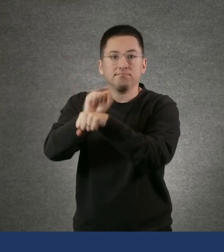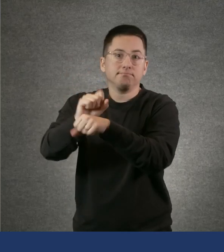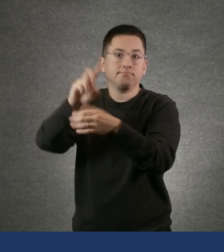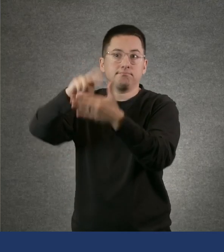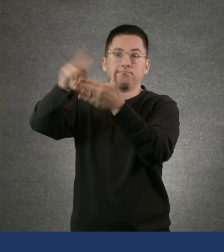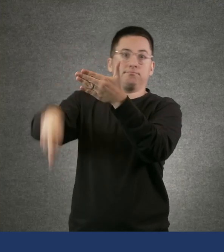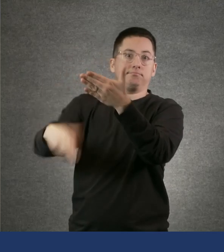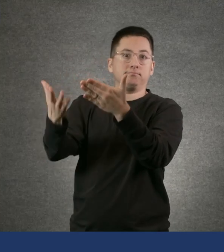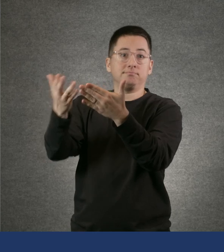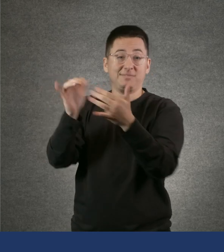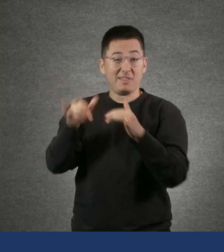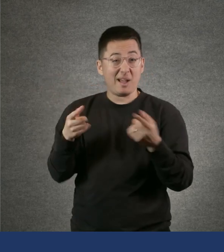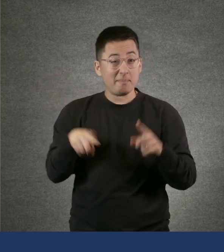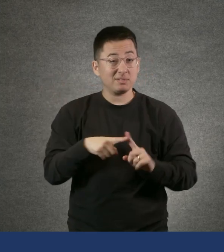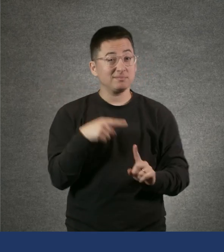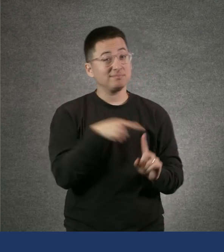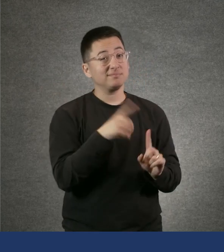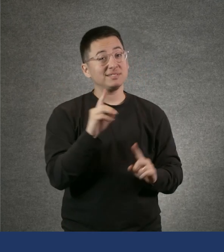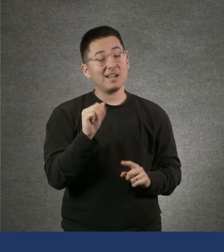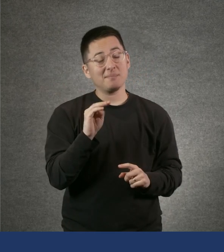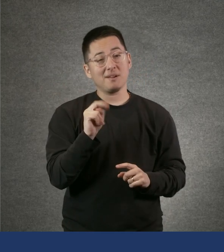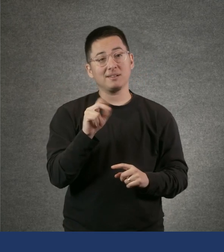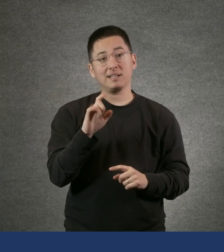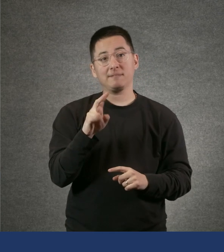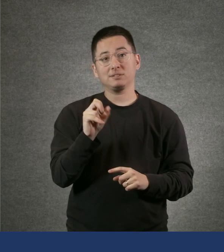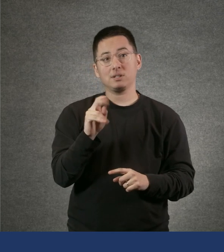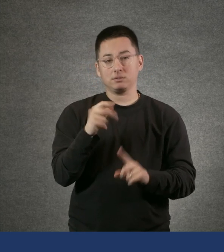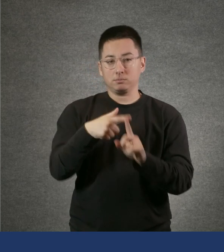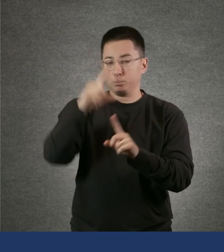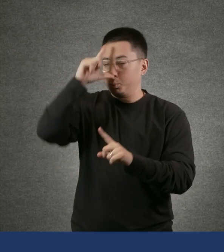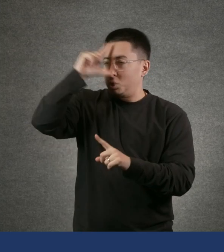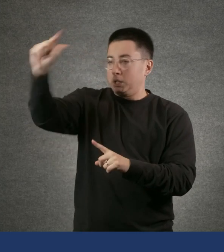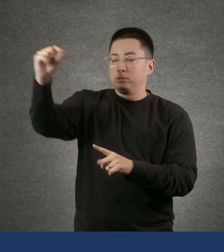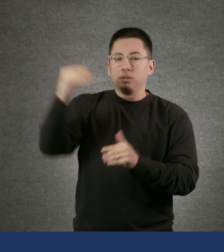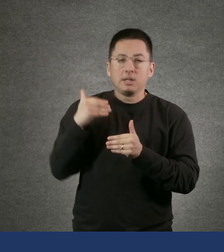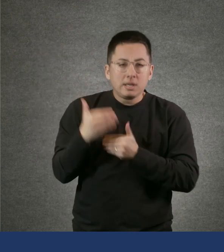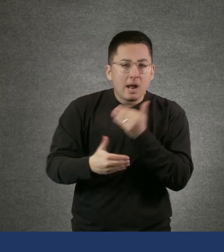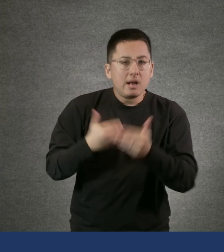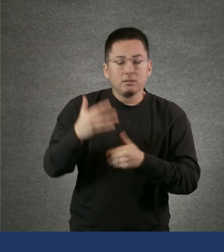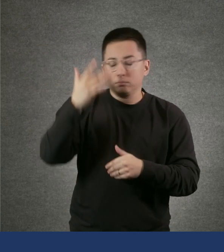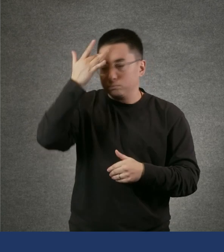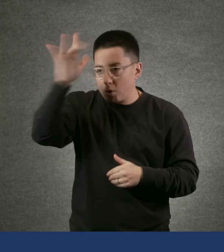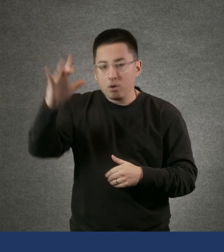contributed all he had, who lived and died with spinal muscular atrophy.